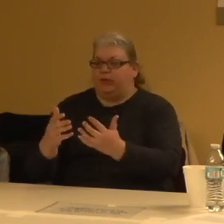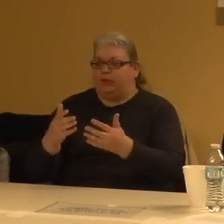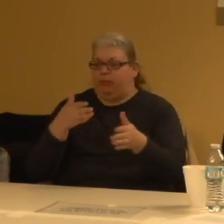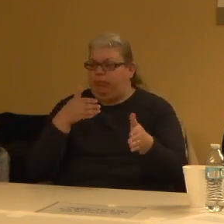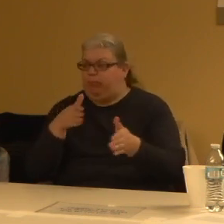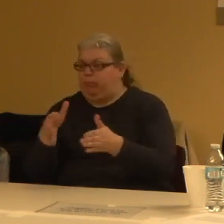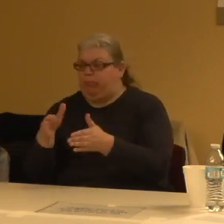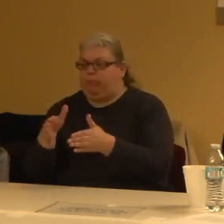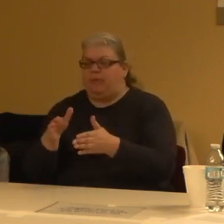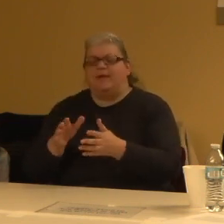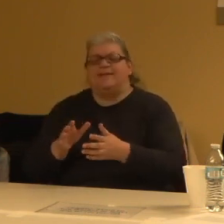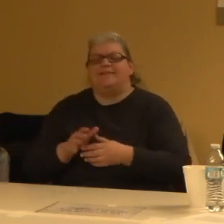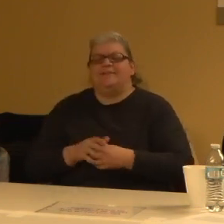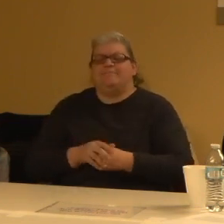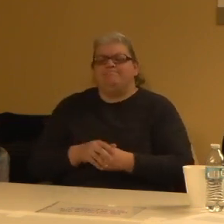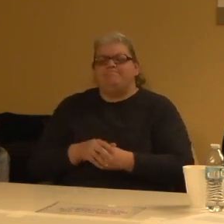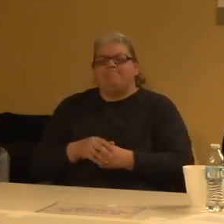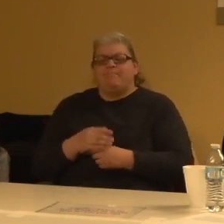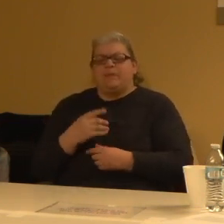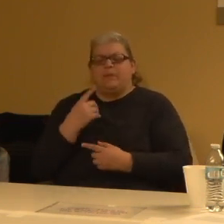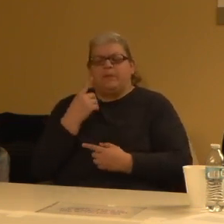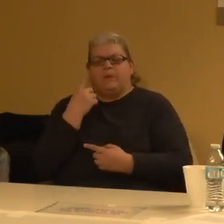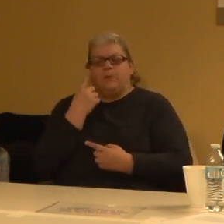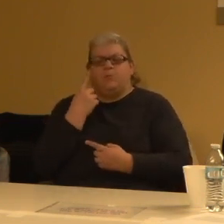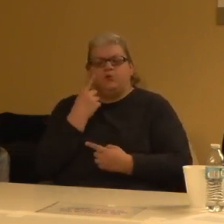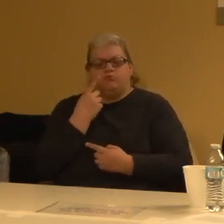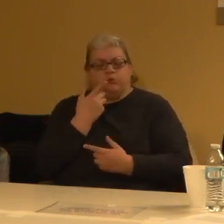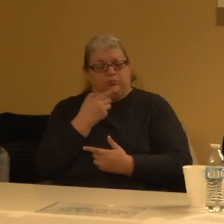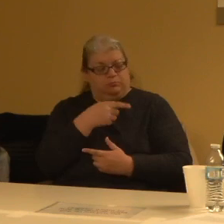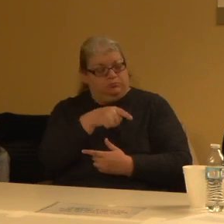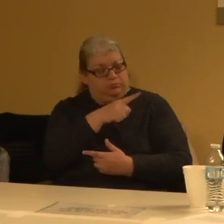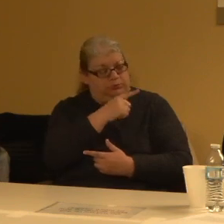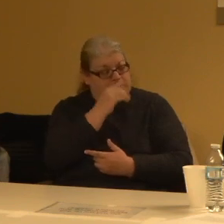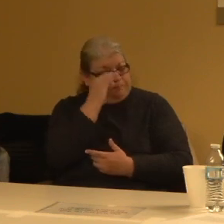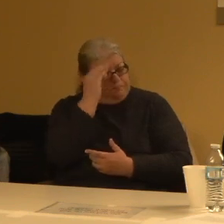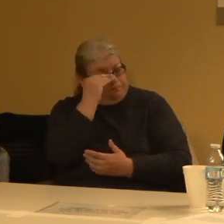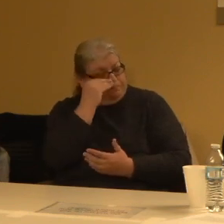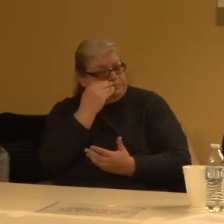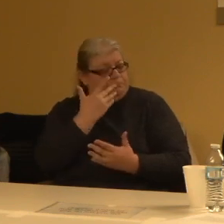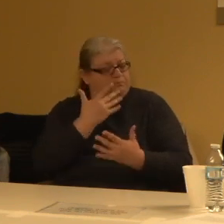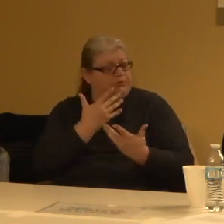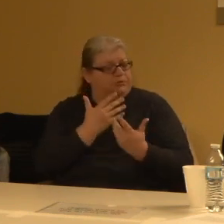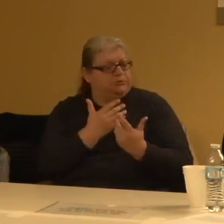So I'm wondering if you have thoughts or you know, to share, how do we make